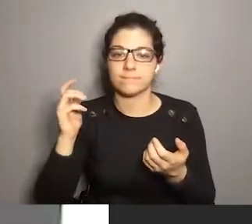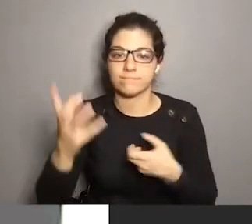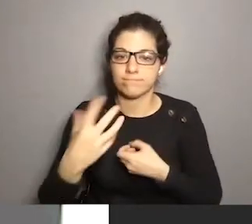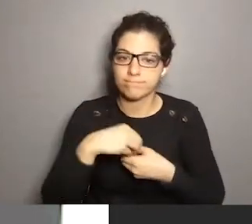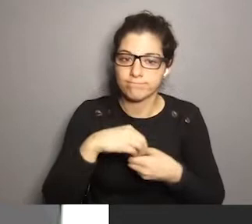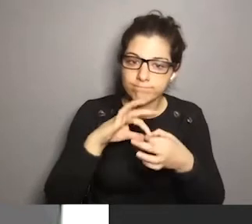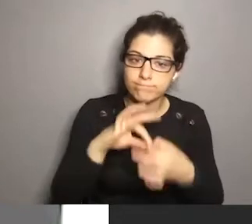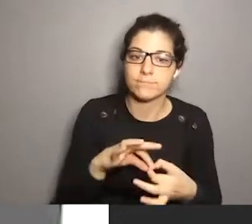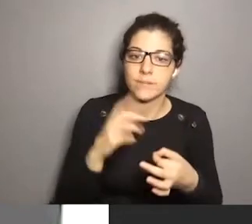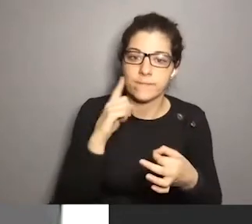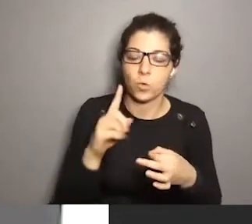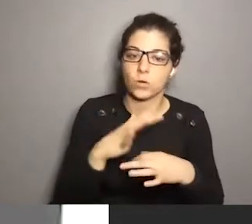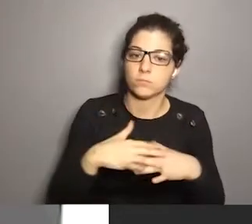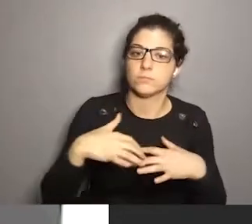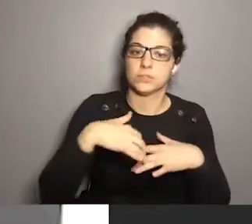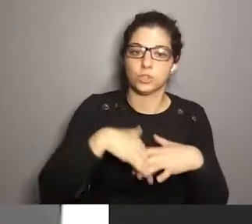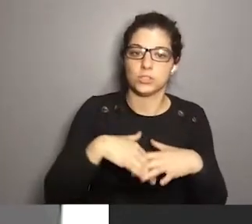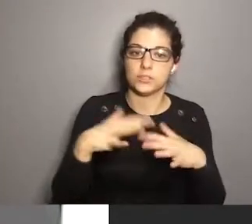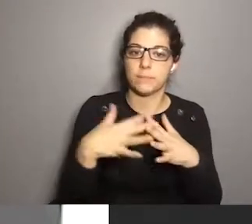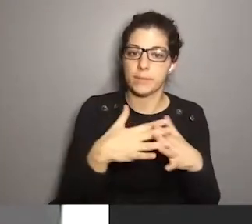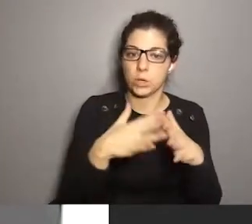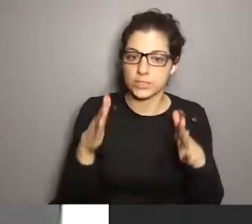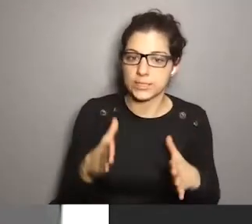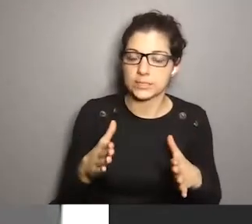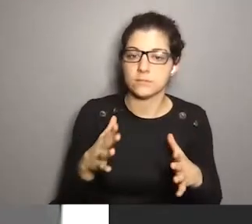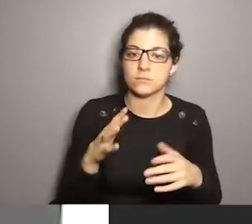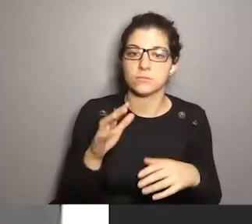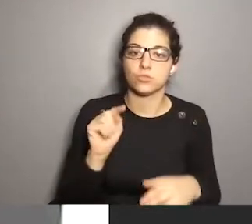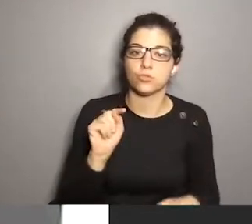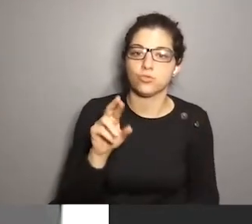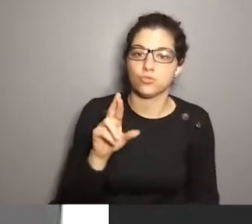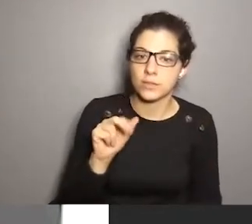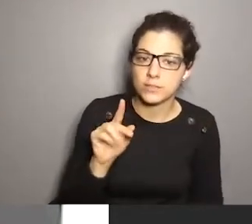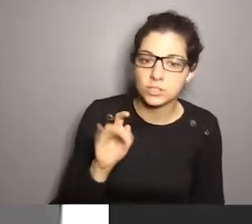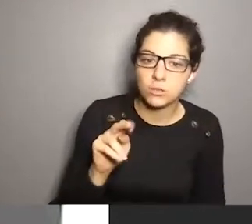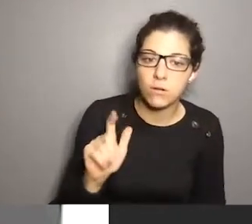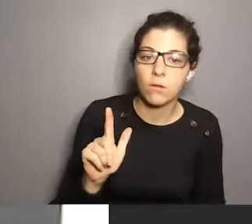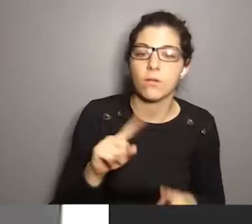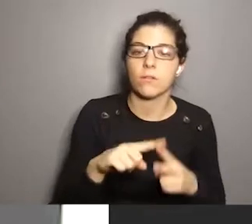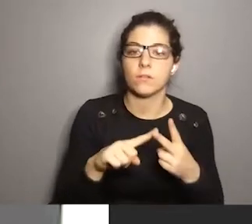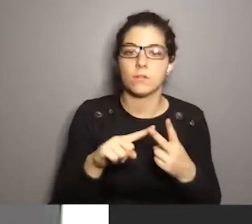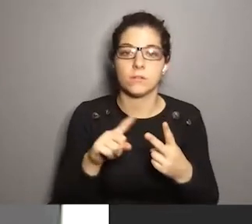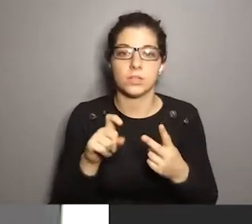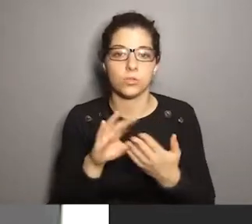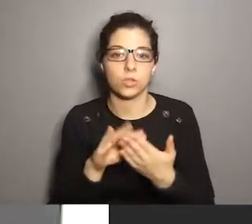for Native Americans, traditional. Maybe they need to learn a little bit more about that.